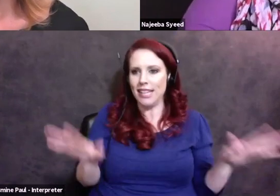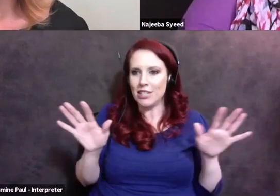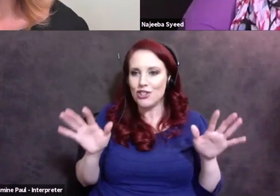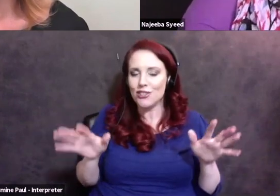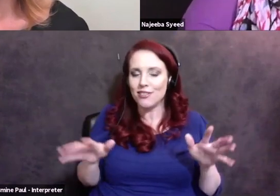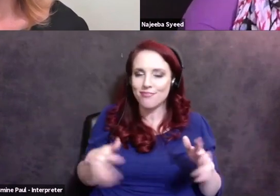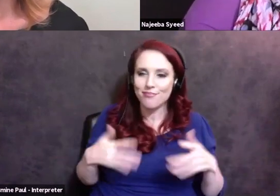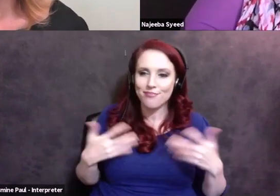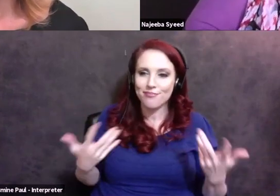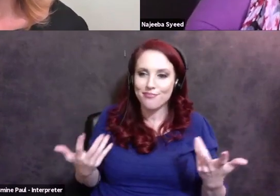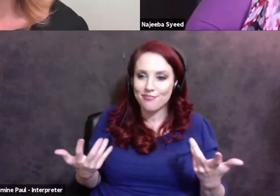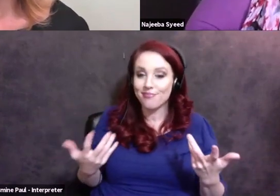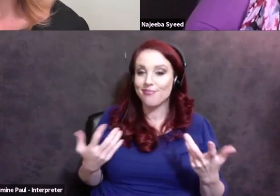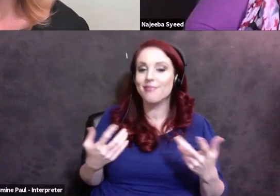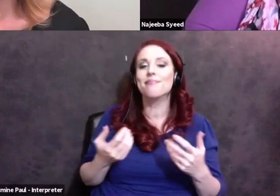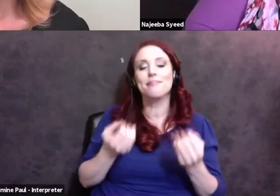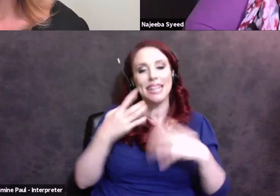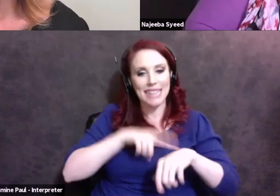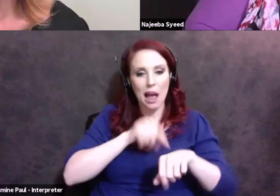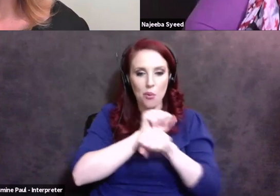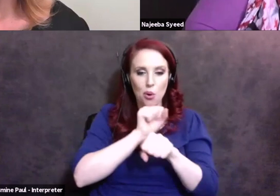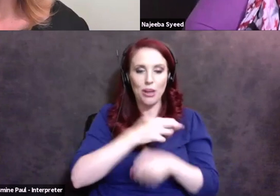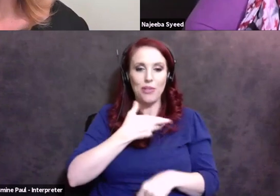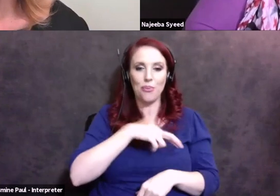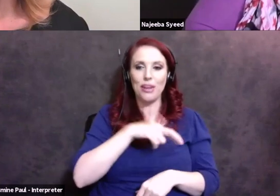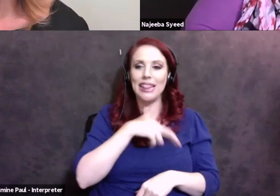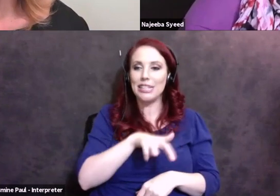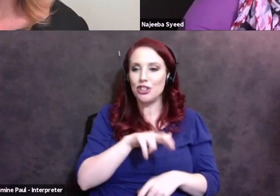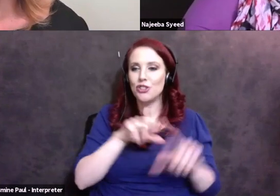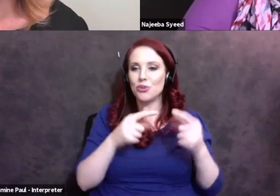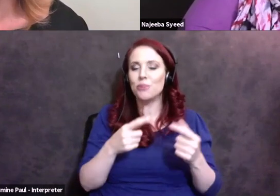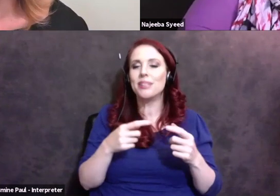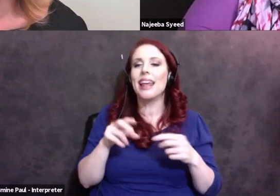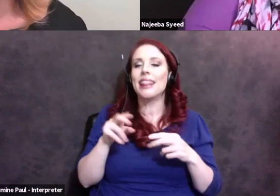When I work with religious groups, I talk about as a parking lot conversation.